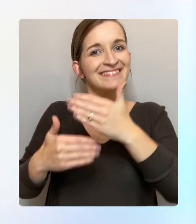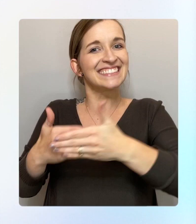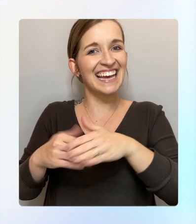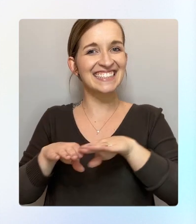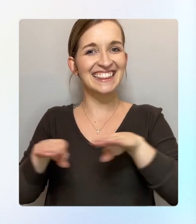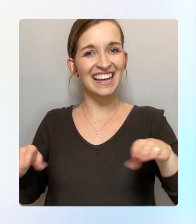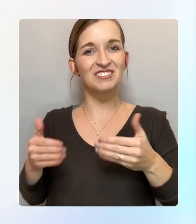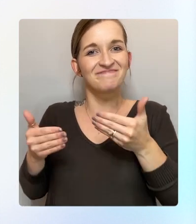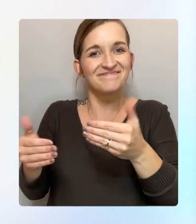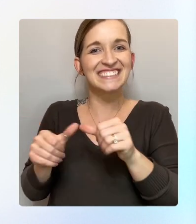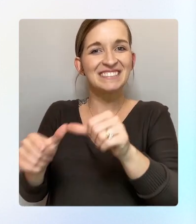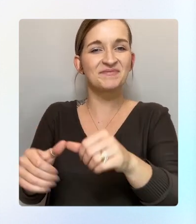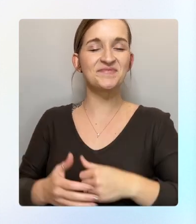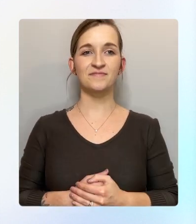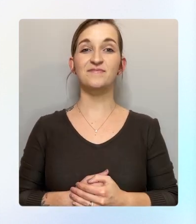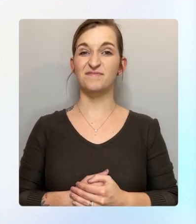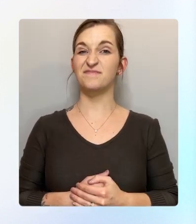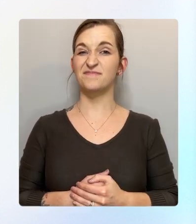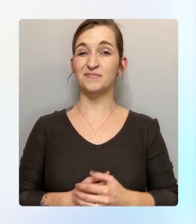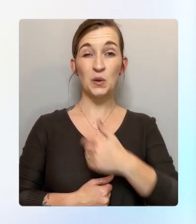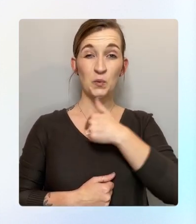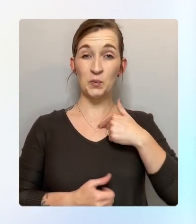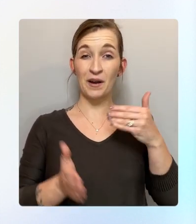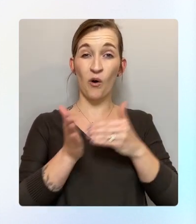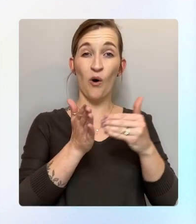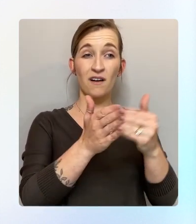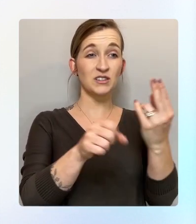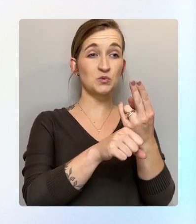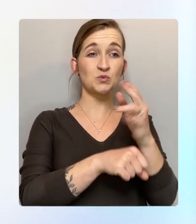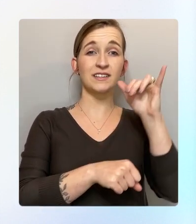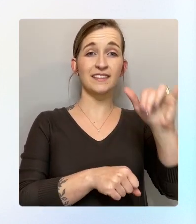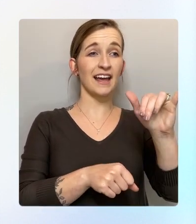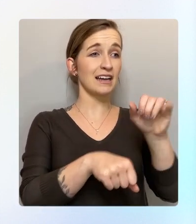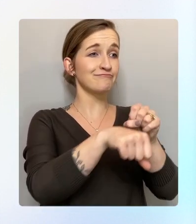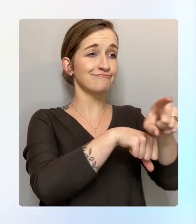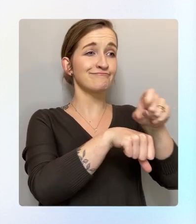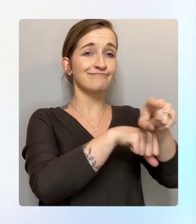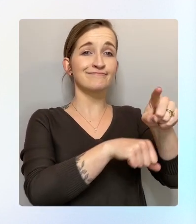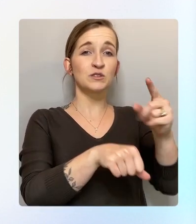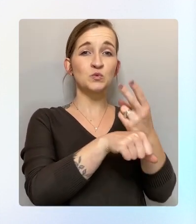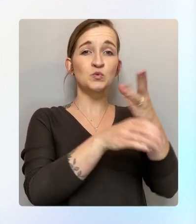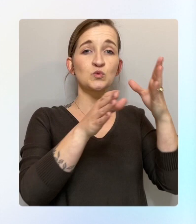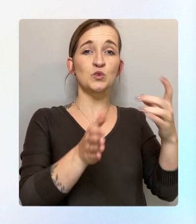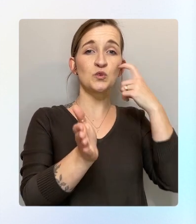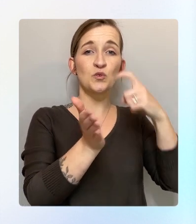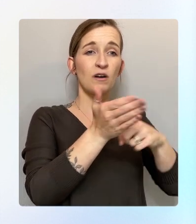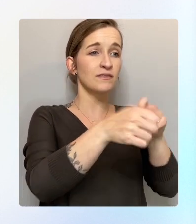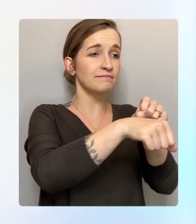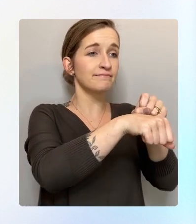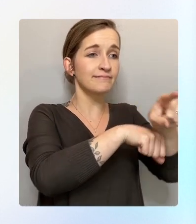We frequently use user notifications to inform players of events, updates, and important information.